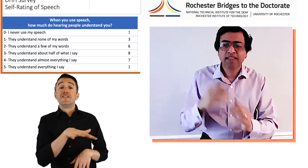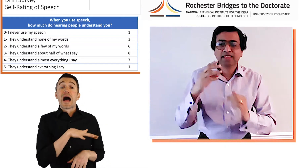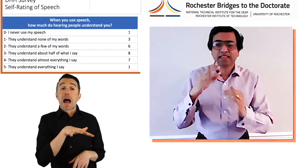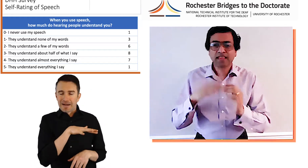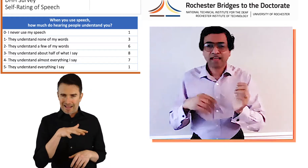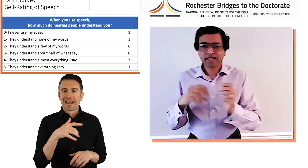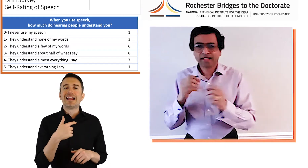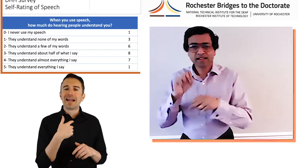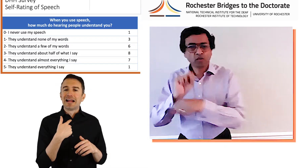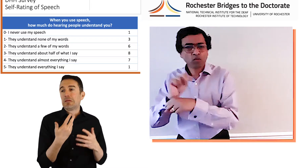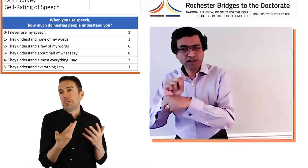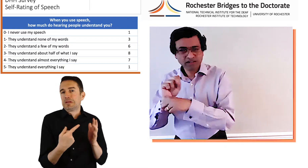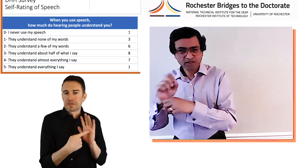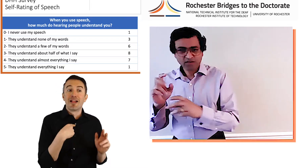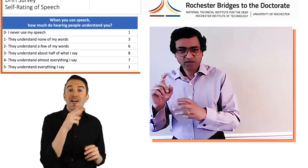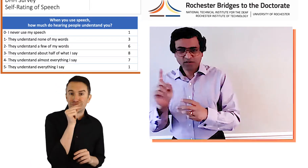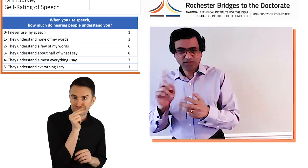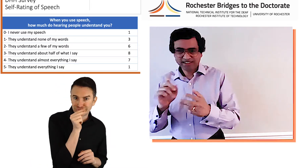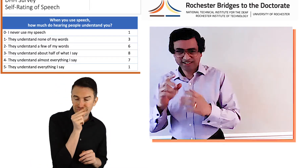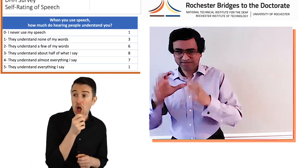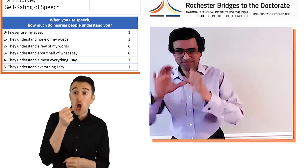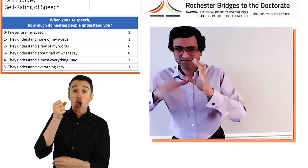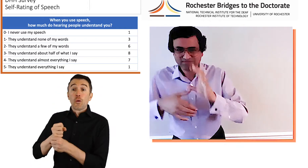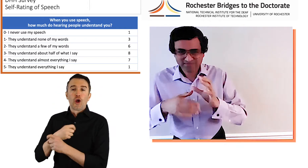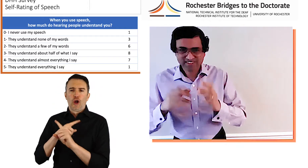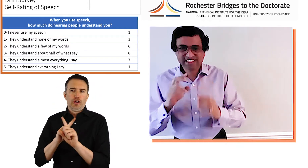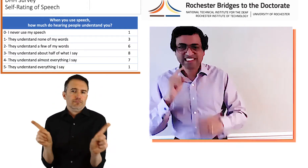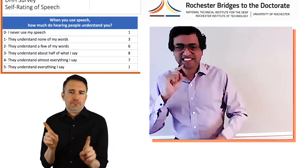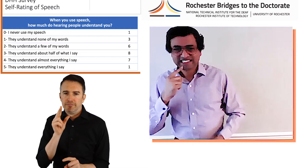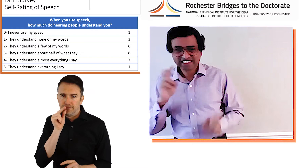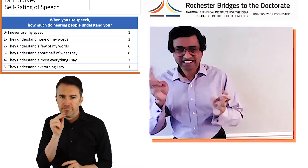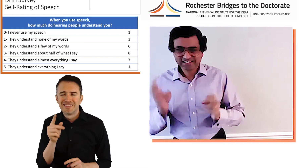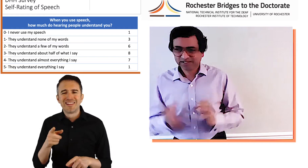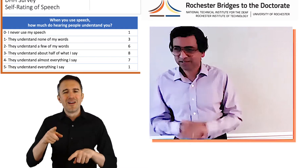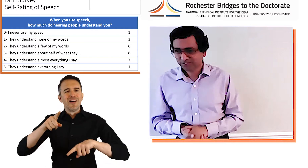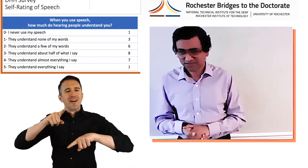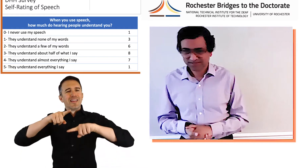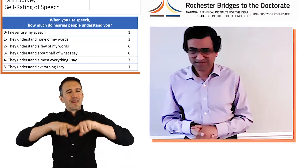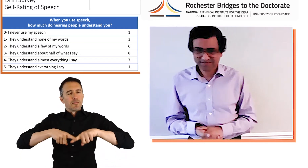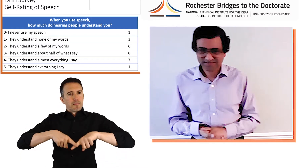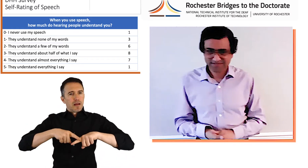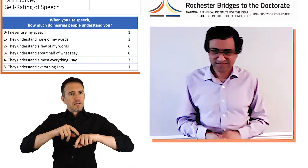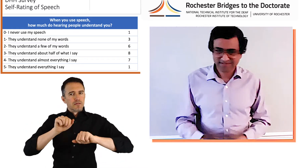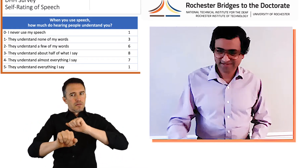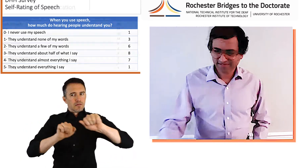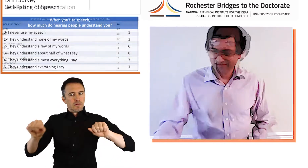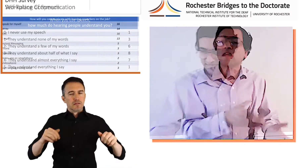but not at work, where communication or miscommunication could be a serious issue.